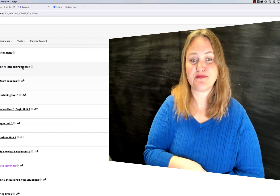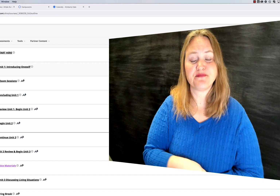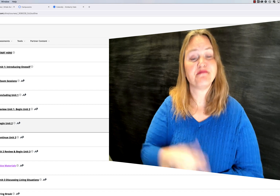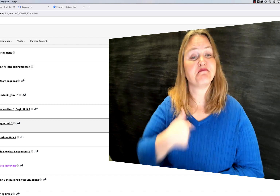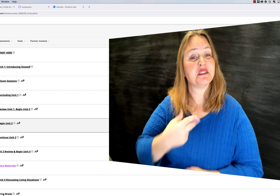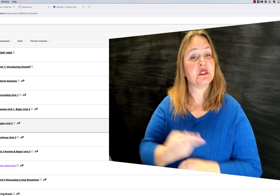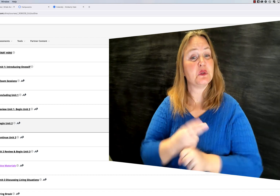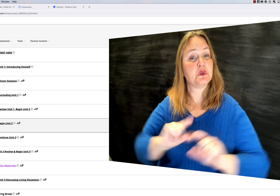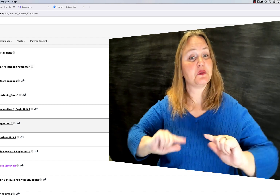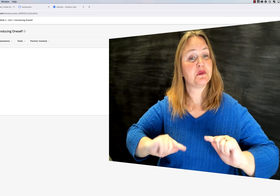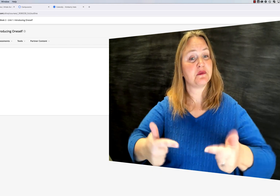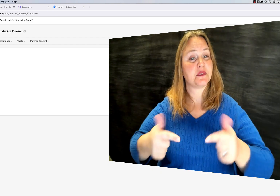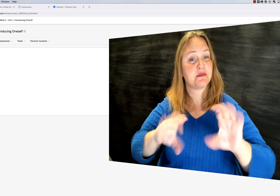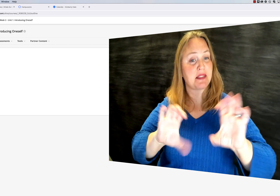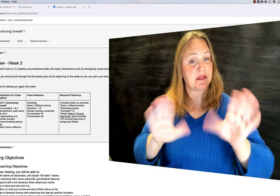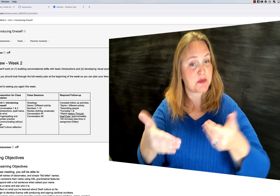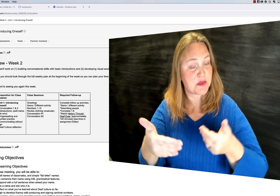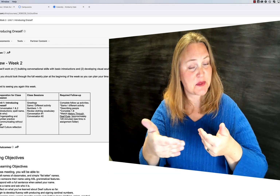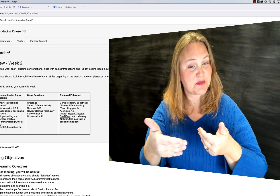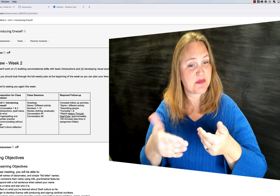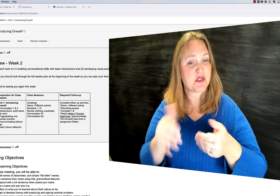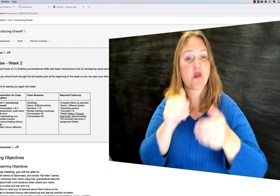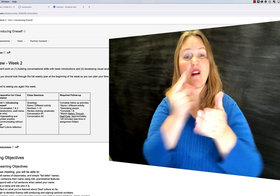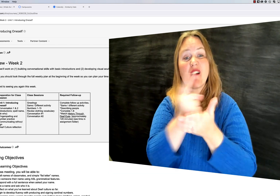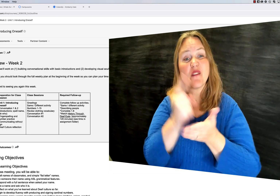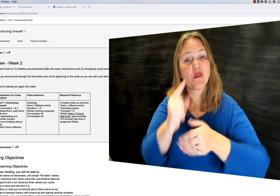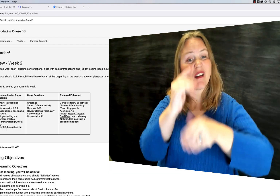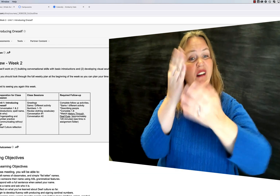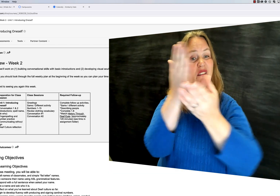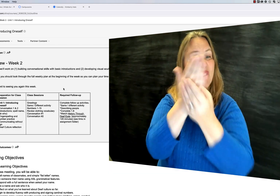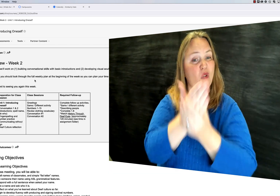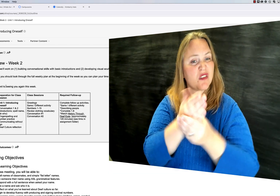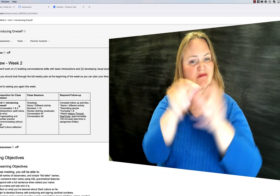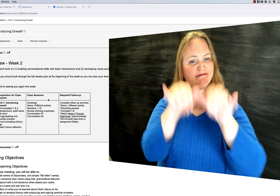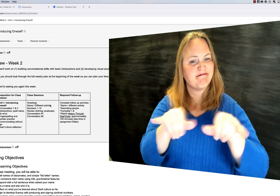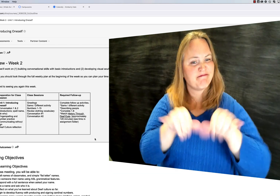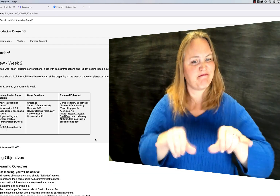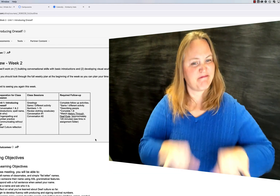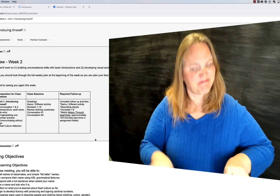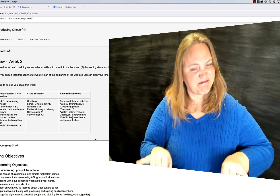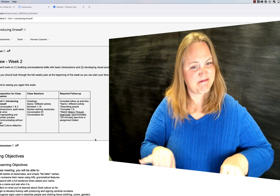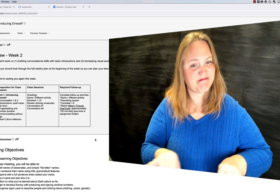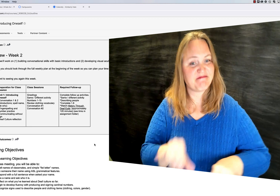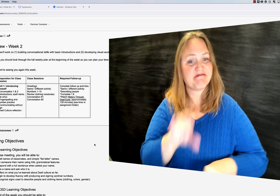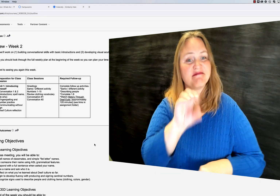I use a flipped classroom approach. So I set up my folders that are the same every week.